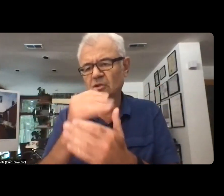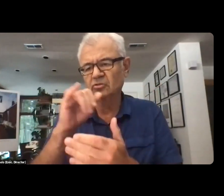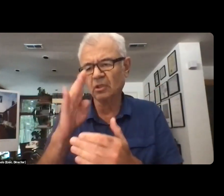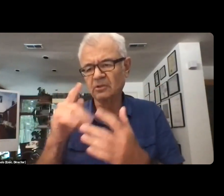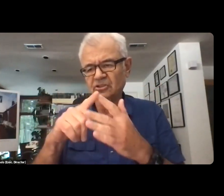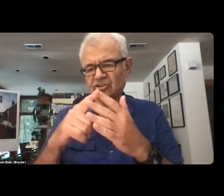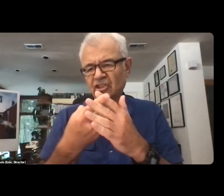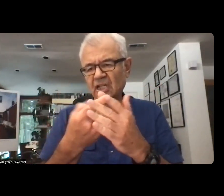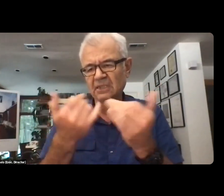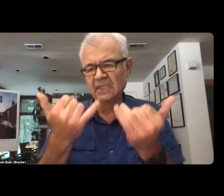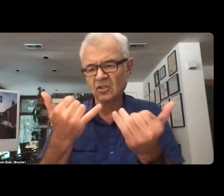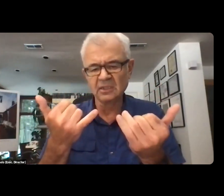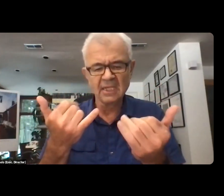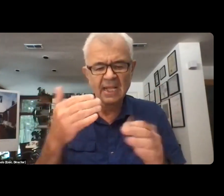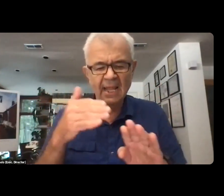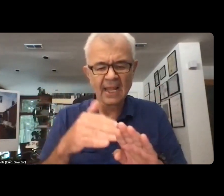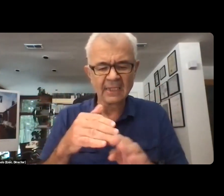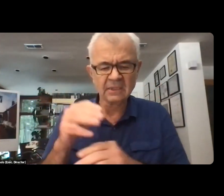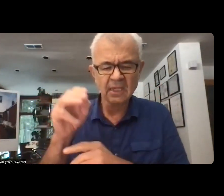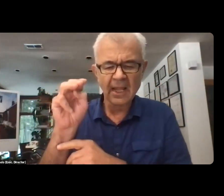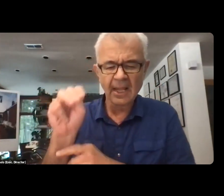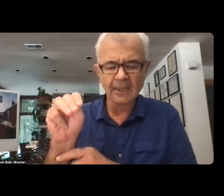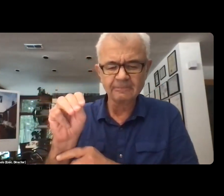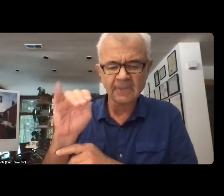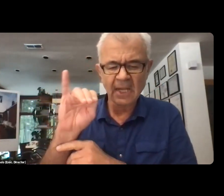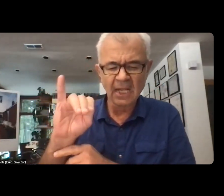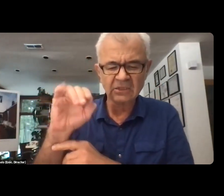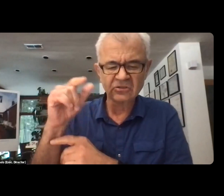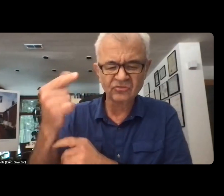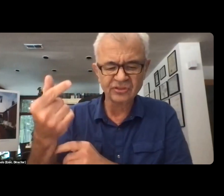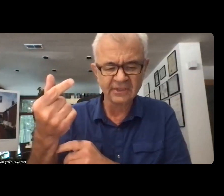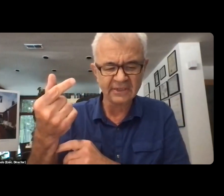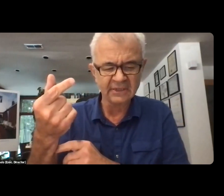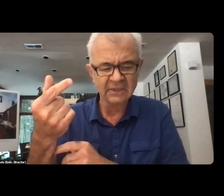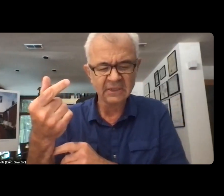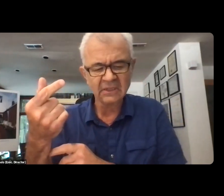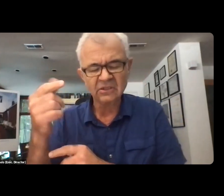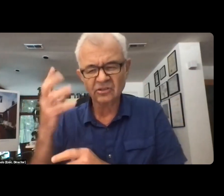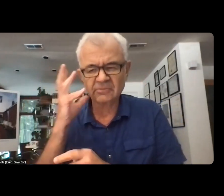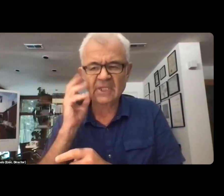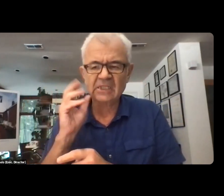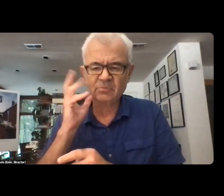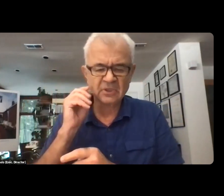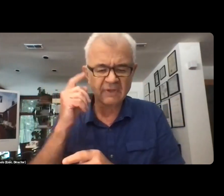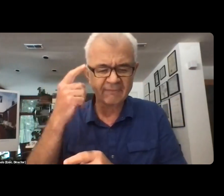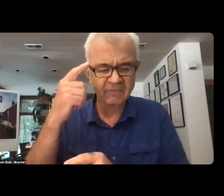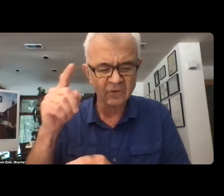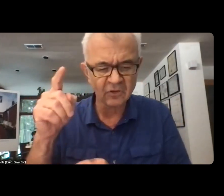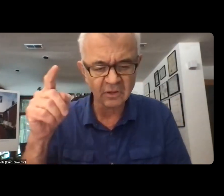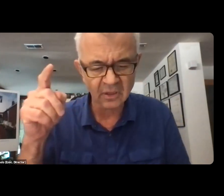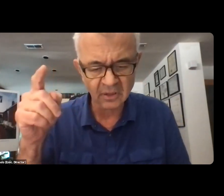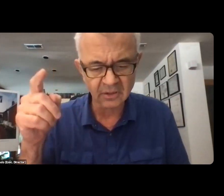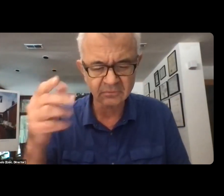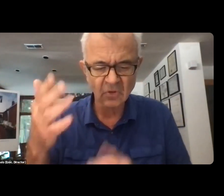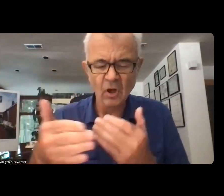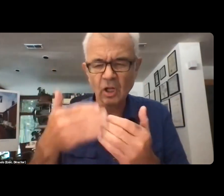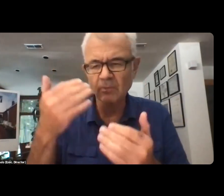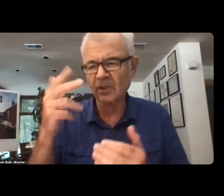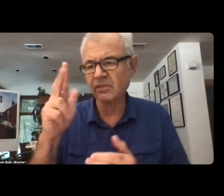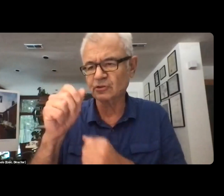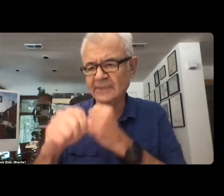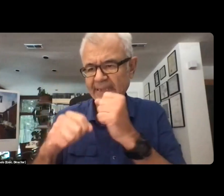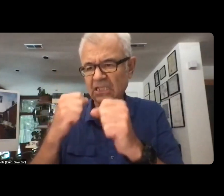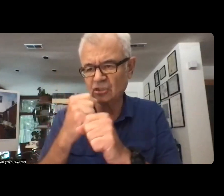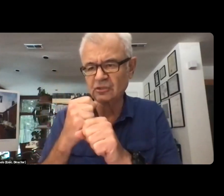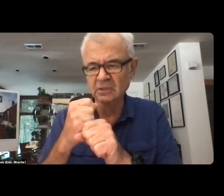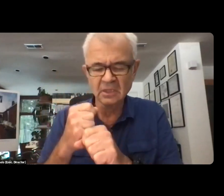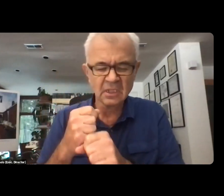And she just recently started a new job at MIG.